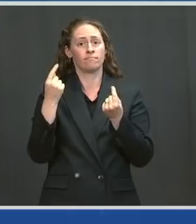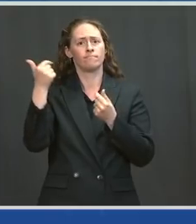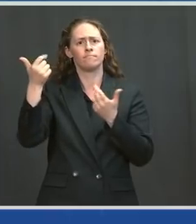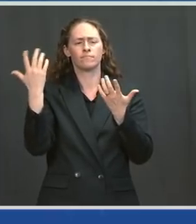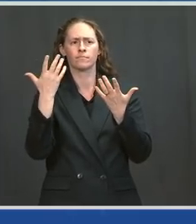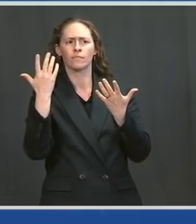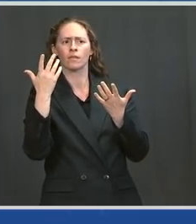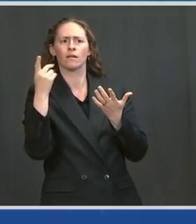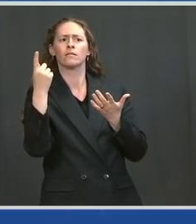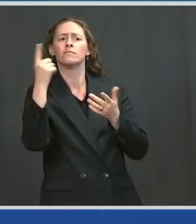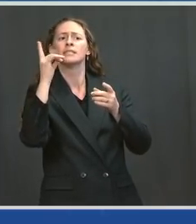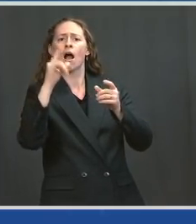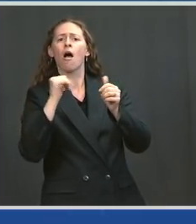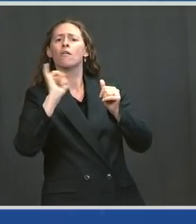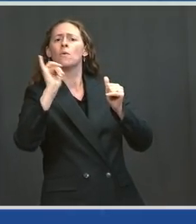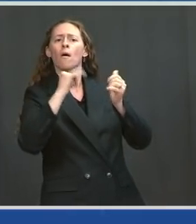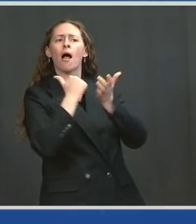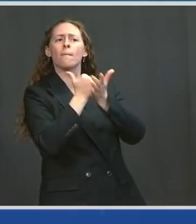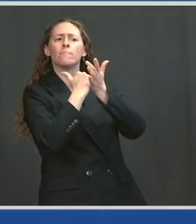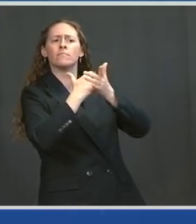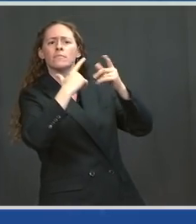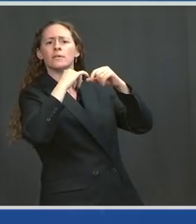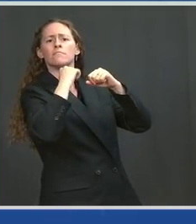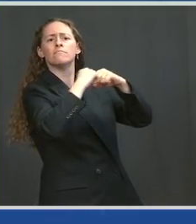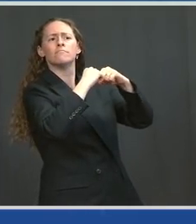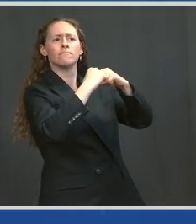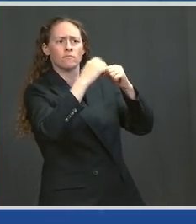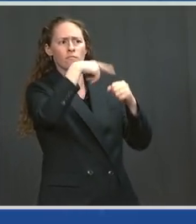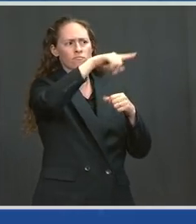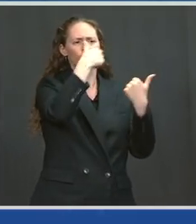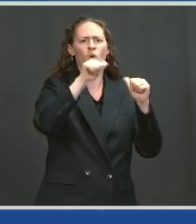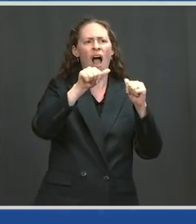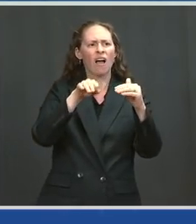Sparking the backlash which ended in the grievous massacre.